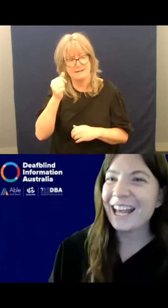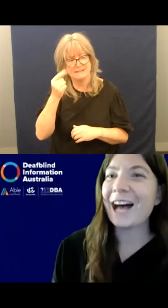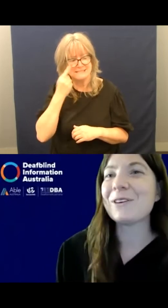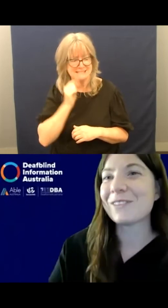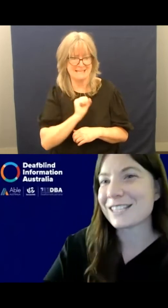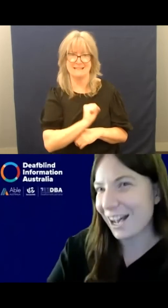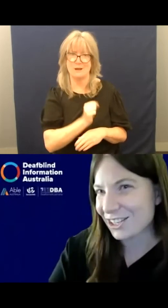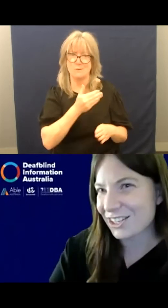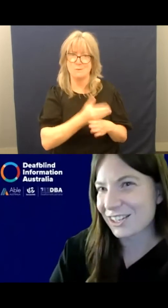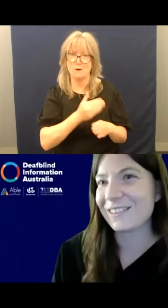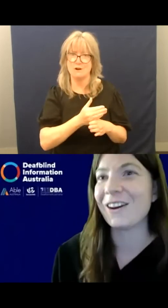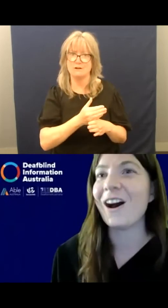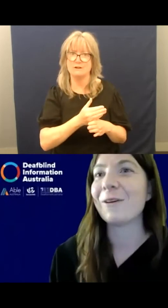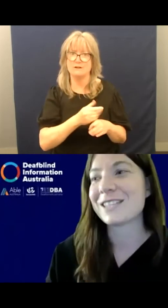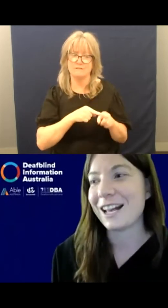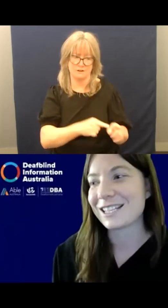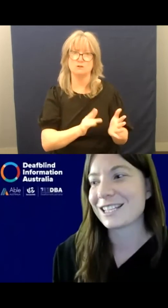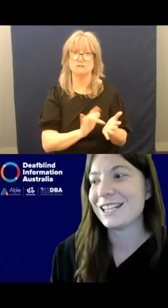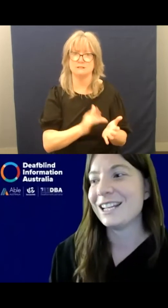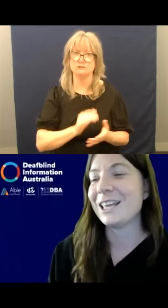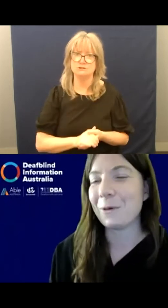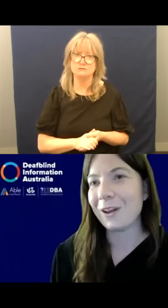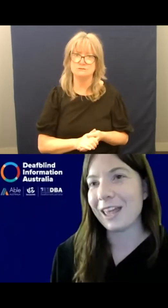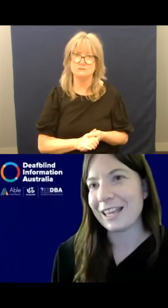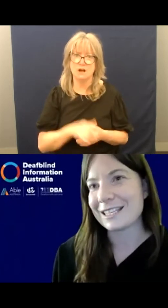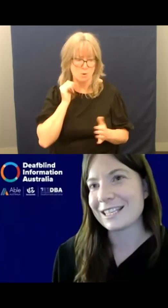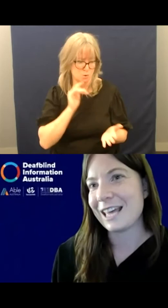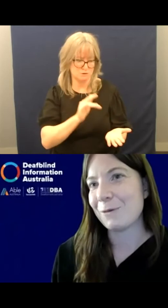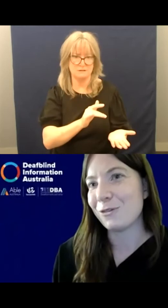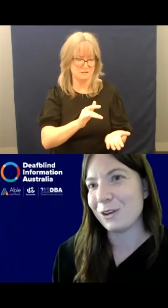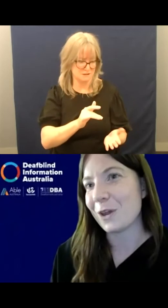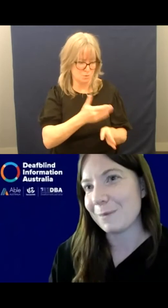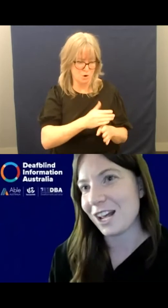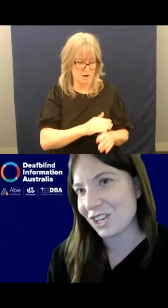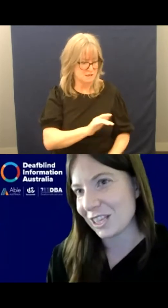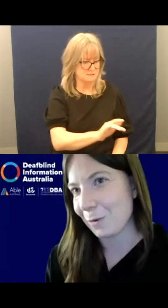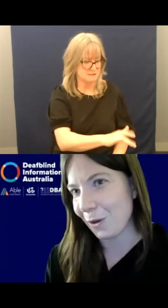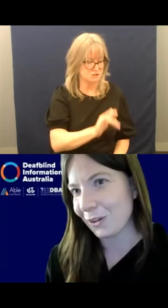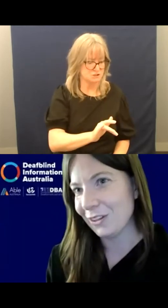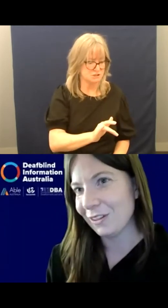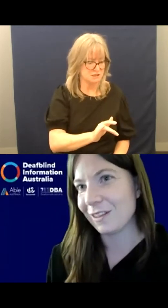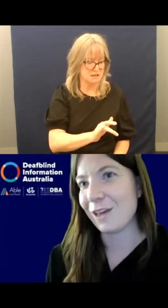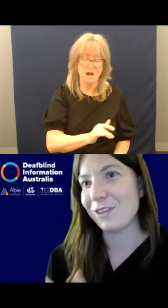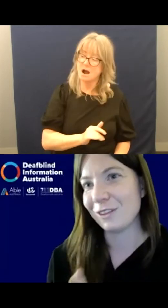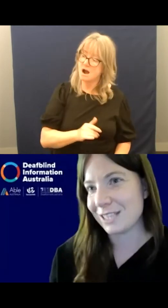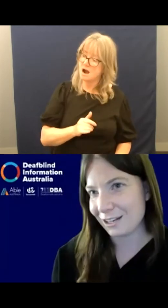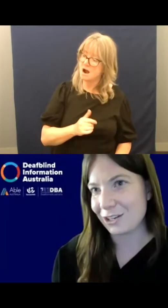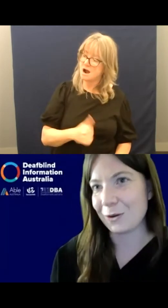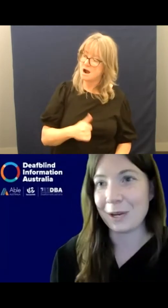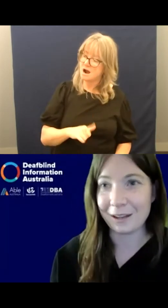Using touch. So I would touch their work and they would feel that I'm touching their work so they feel attended to and witnessed.